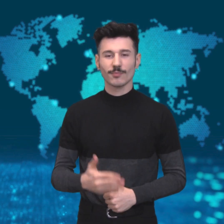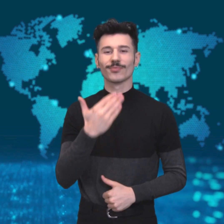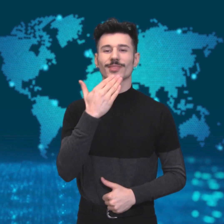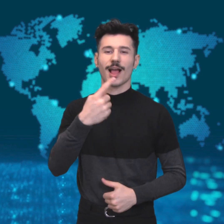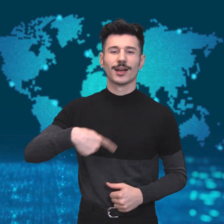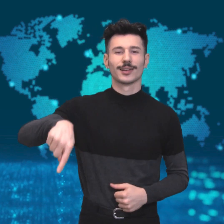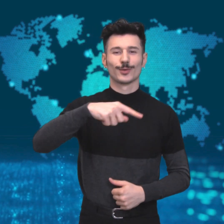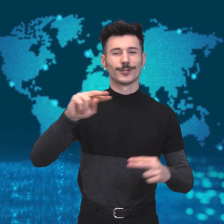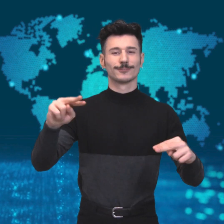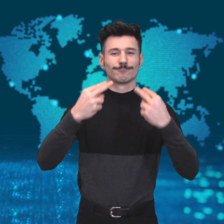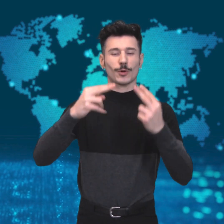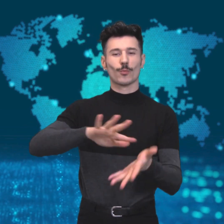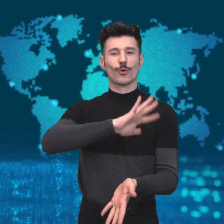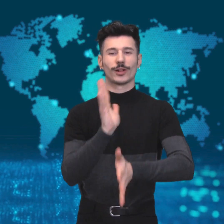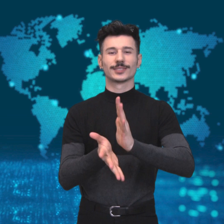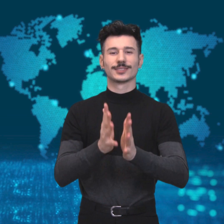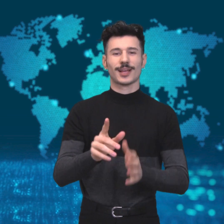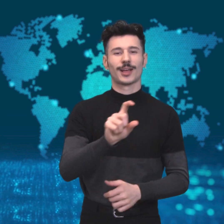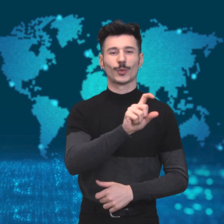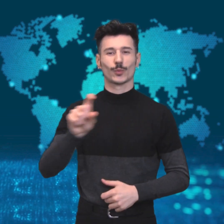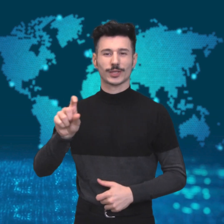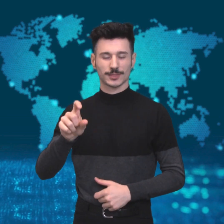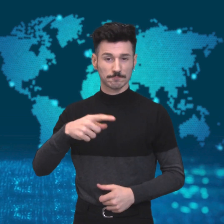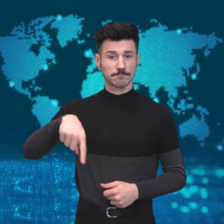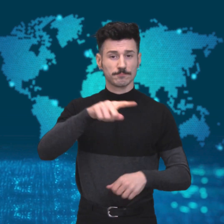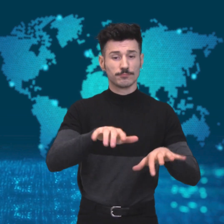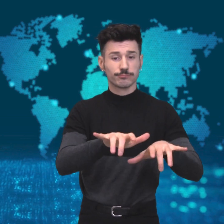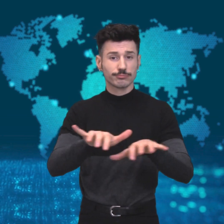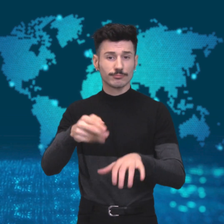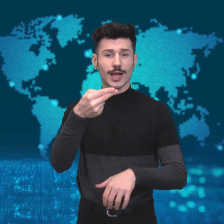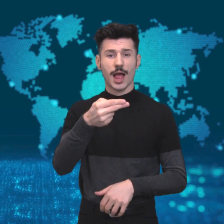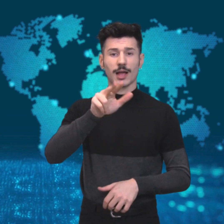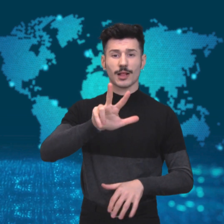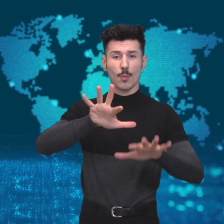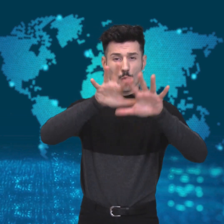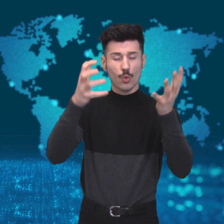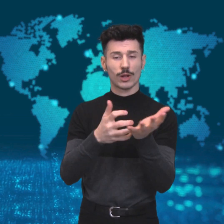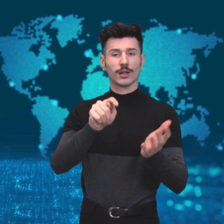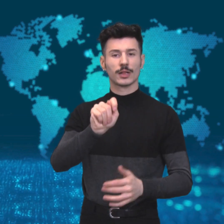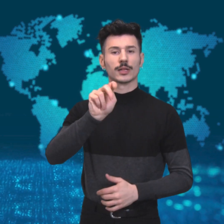Thank you for watching WorldSign Week, visit